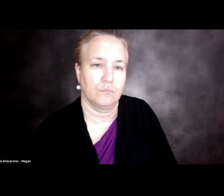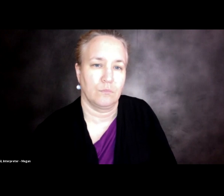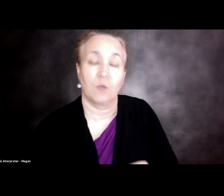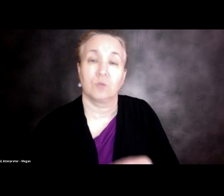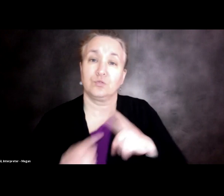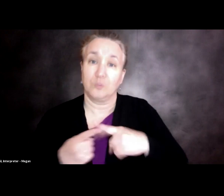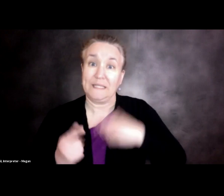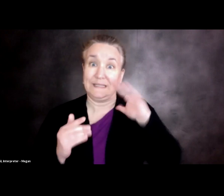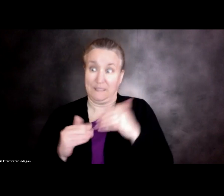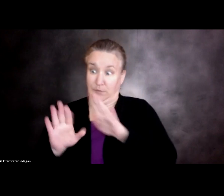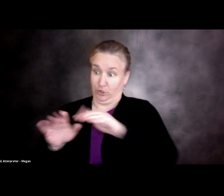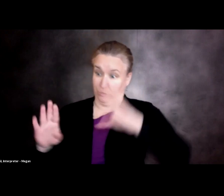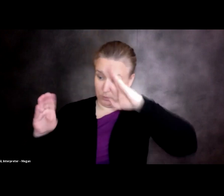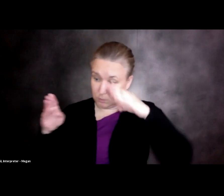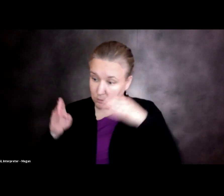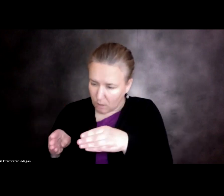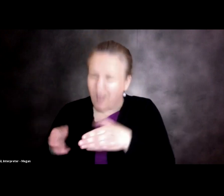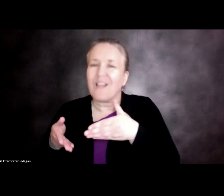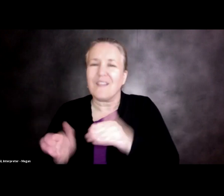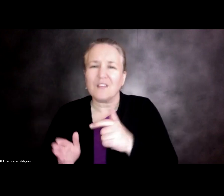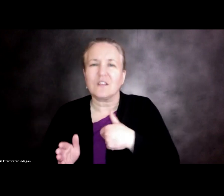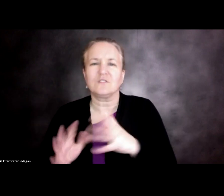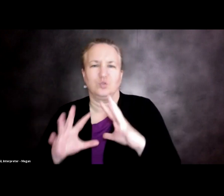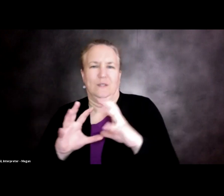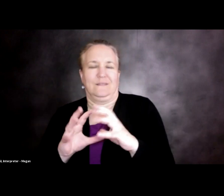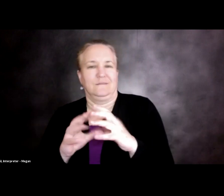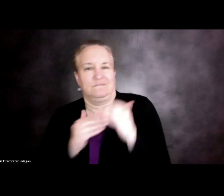enables us to contain the agential bias and the fiction